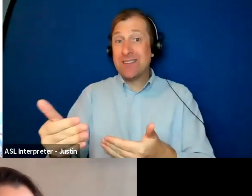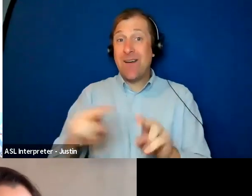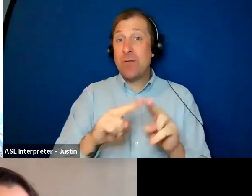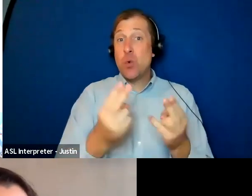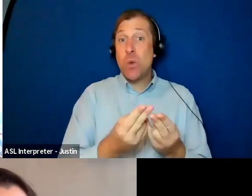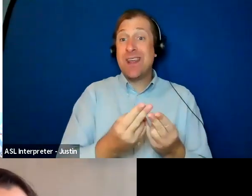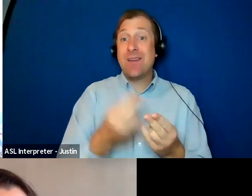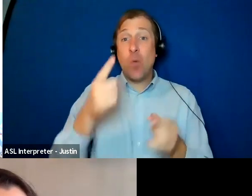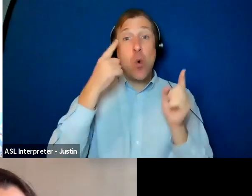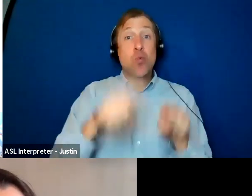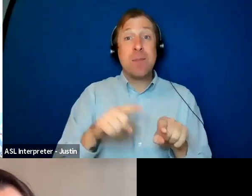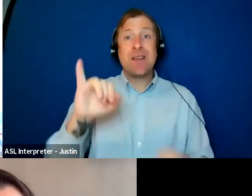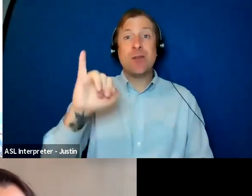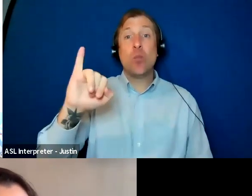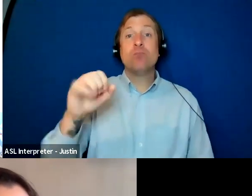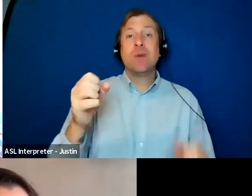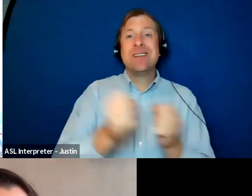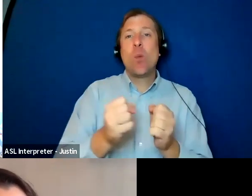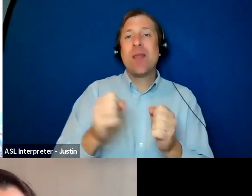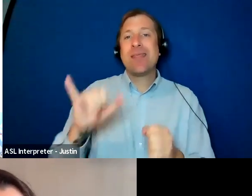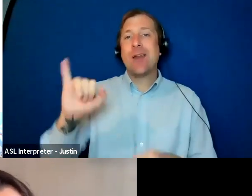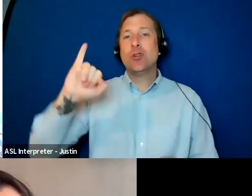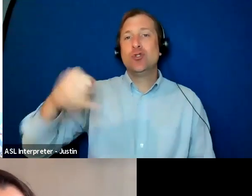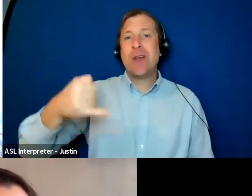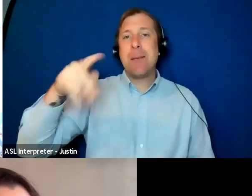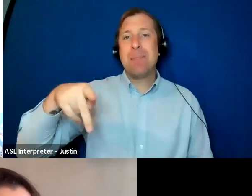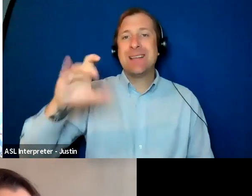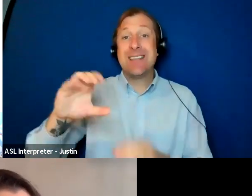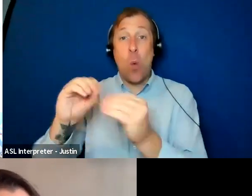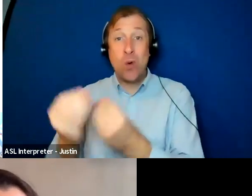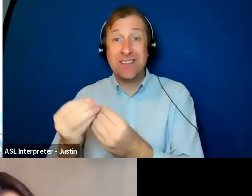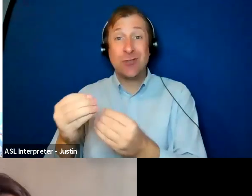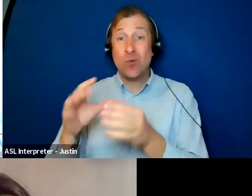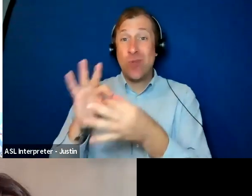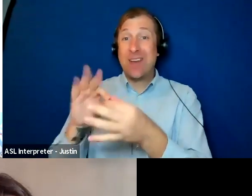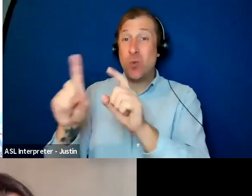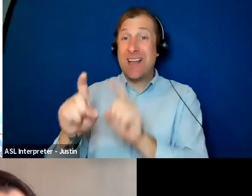making an agreement with the JPC in terms of COVID testing and other things on commercial sets.